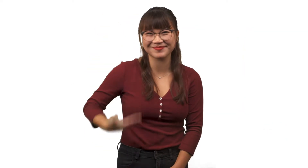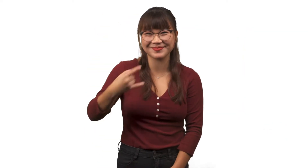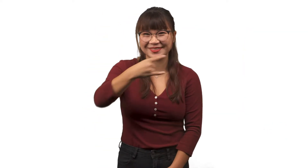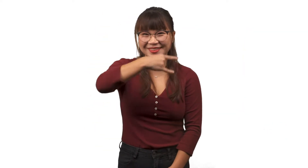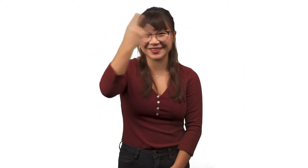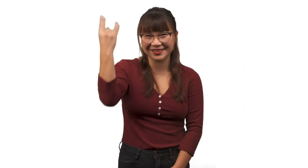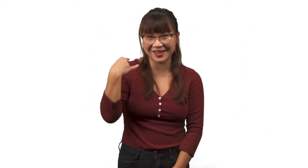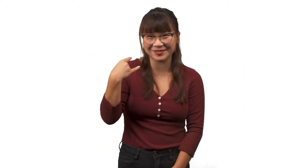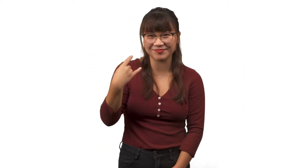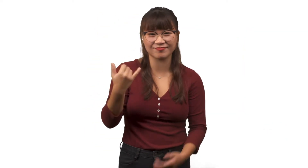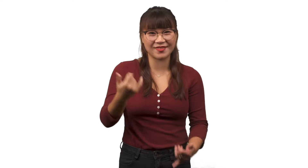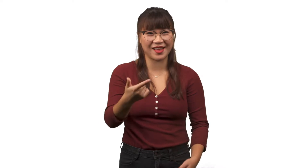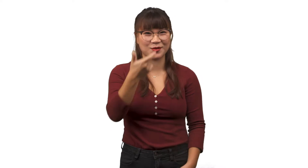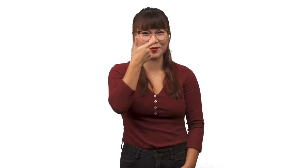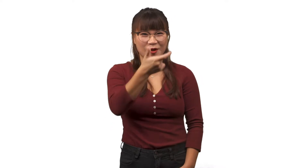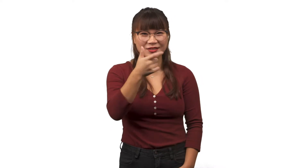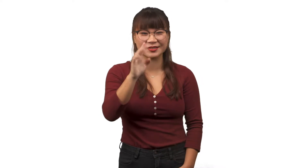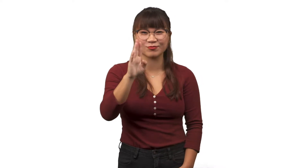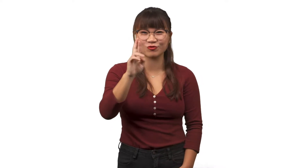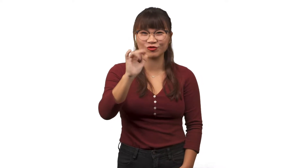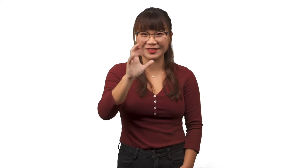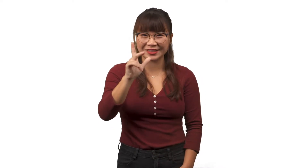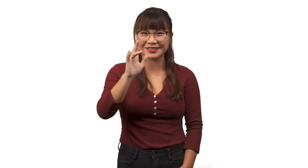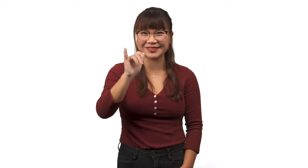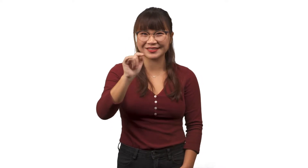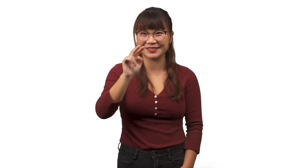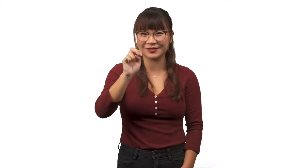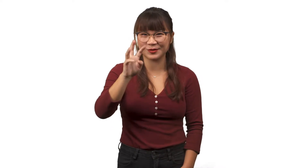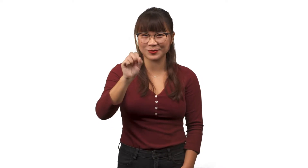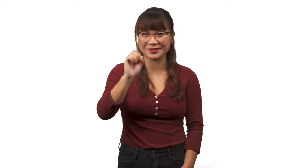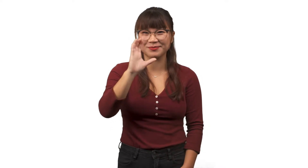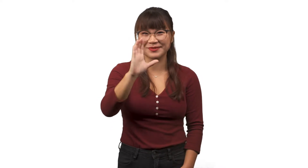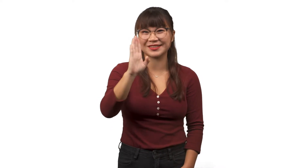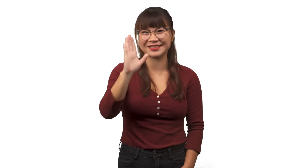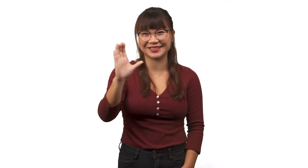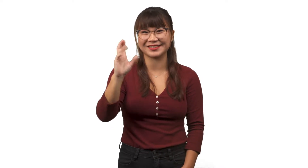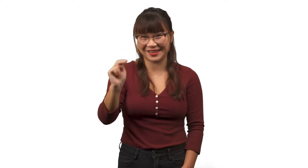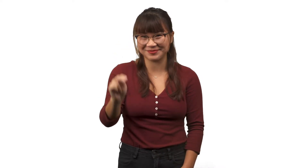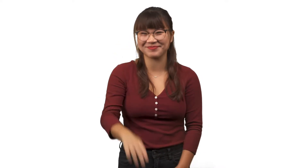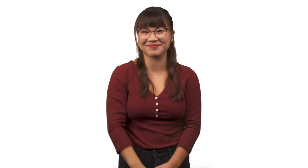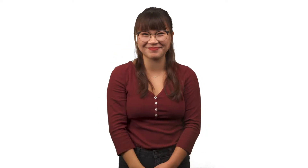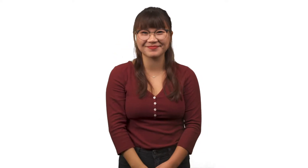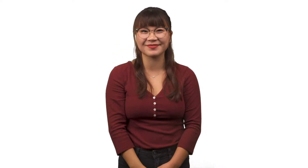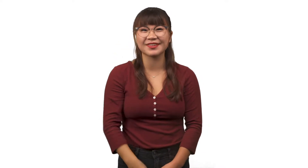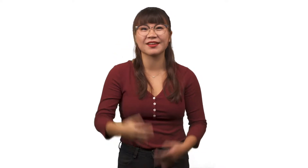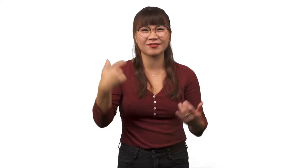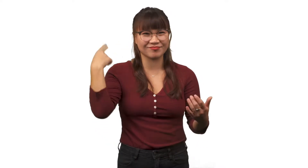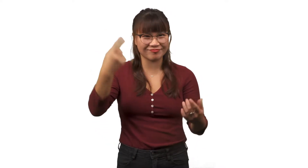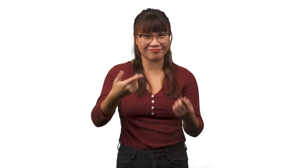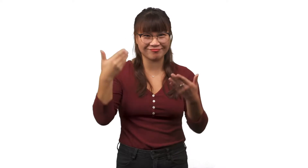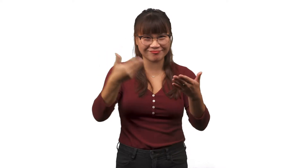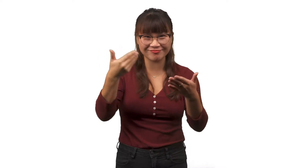Eunyoung: Hello! I’m Eunyoung, and you’re watching Brick City News, BCN.